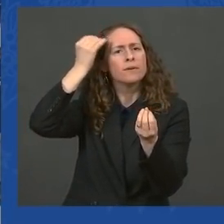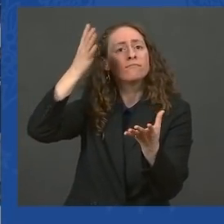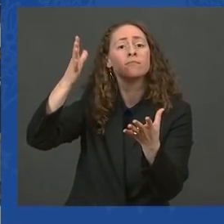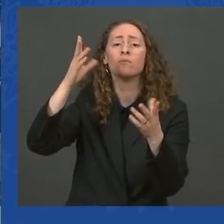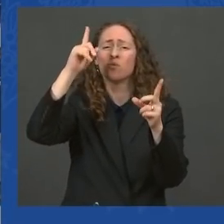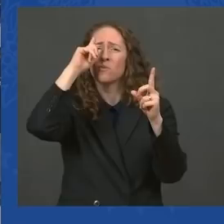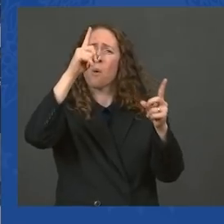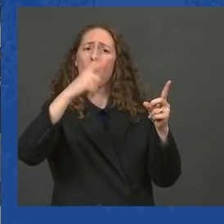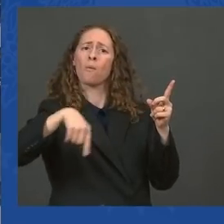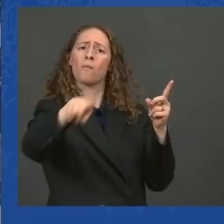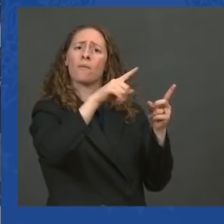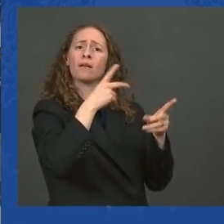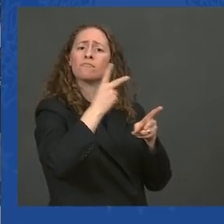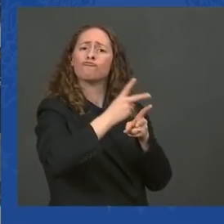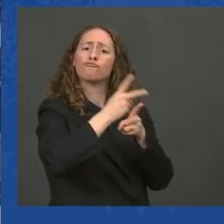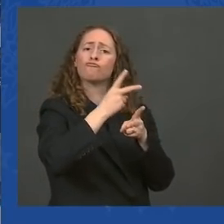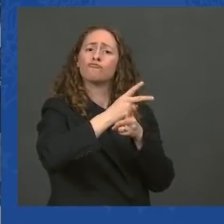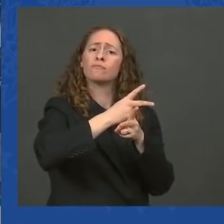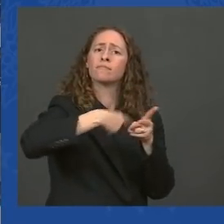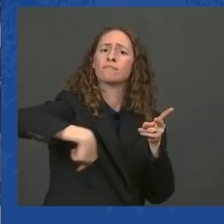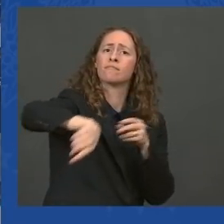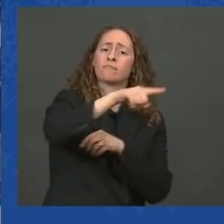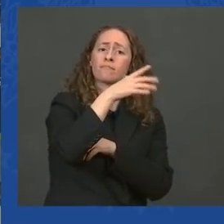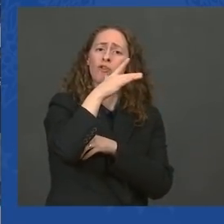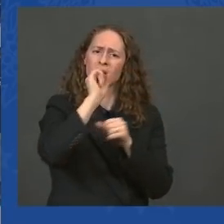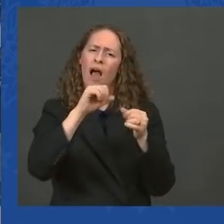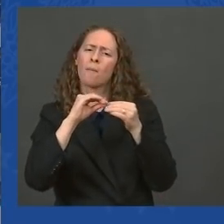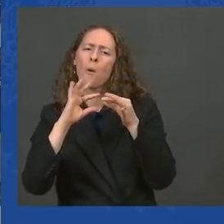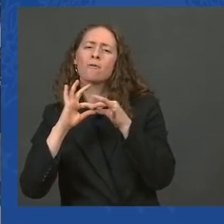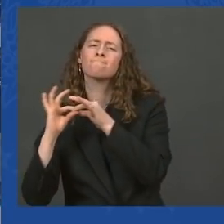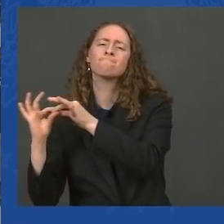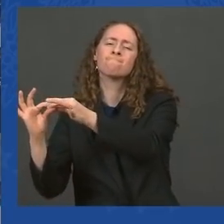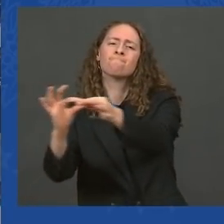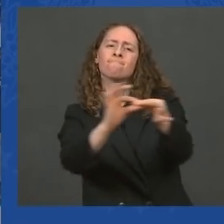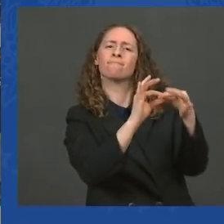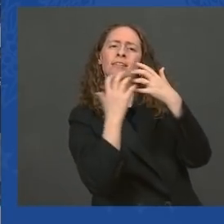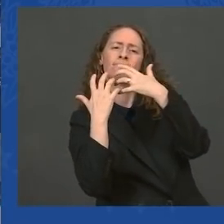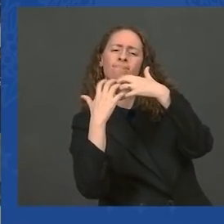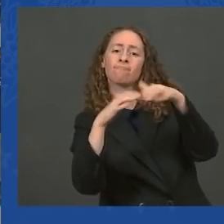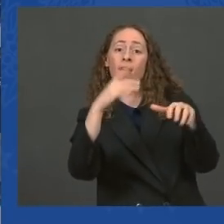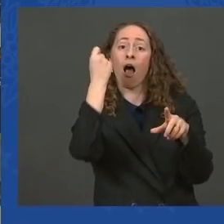and there are more than half a million women veterans in this country under the age of 40 --